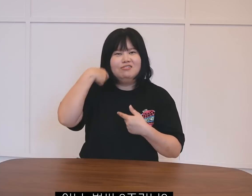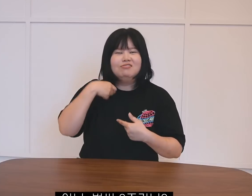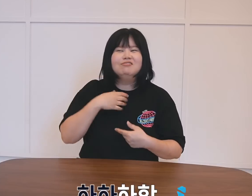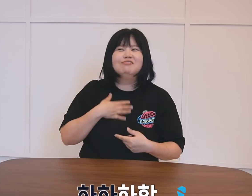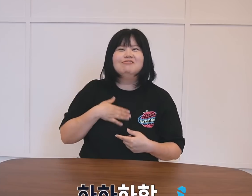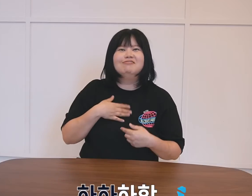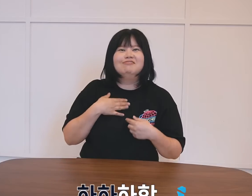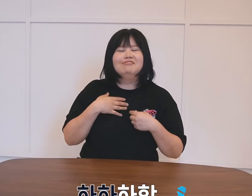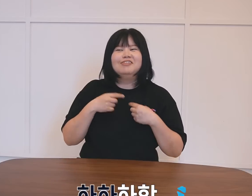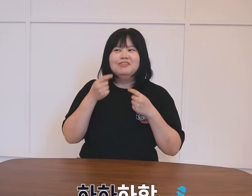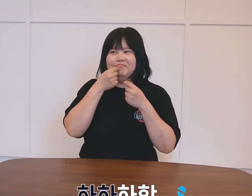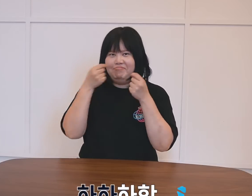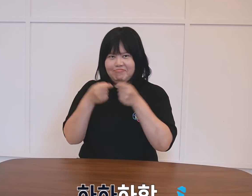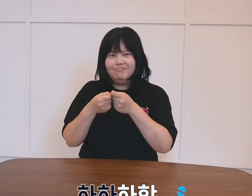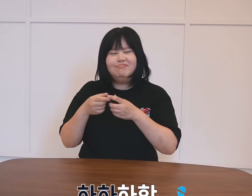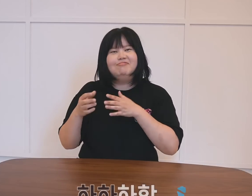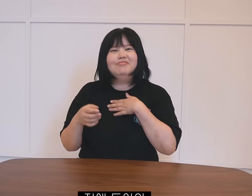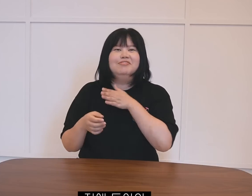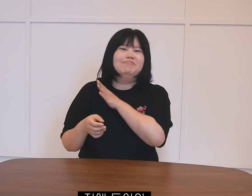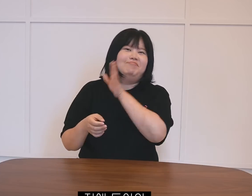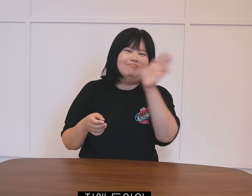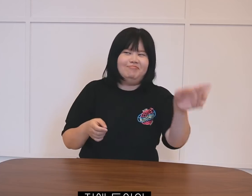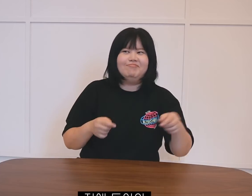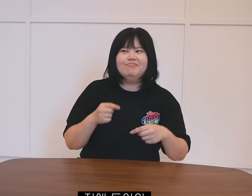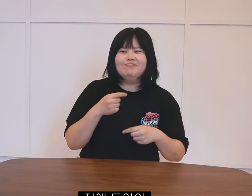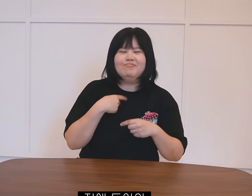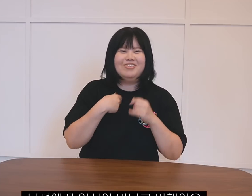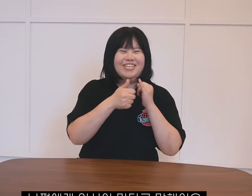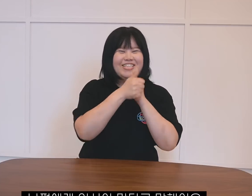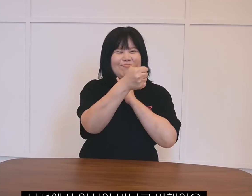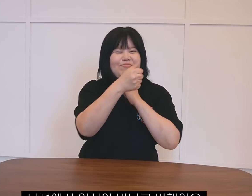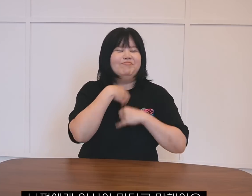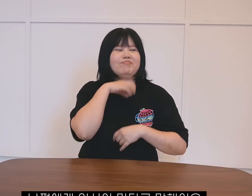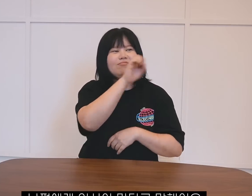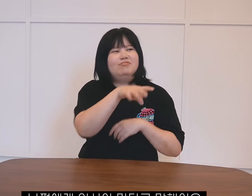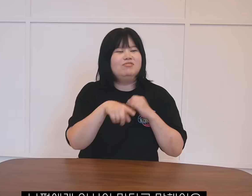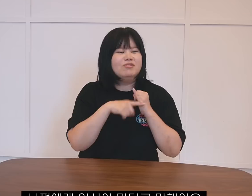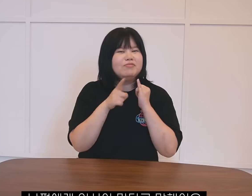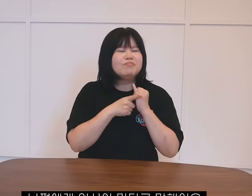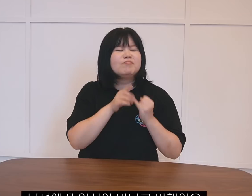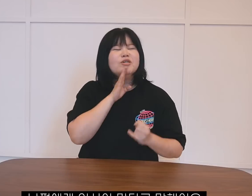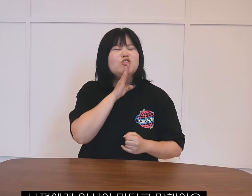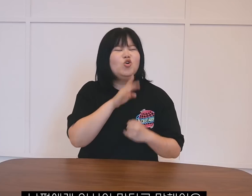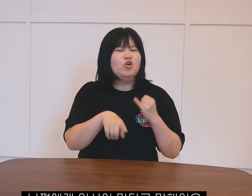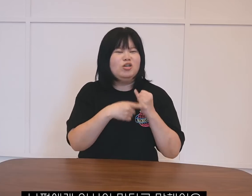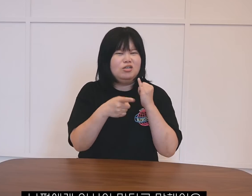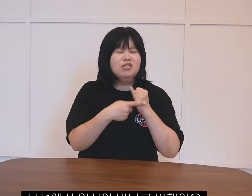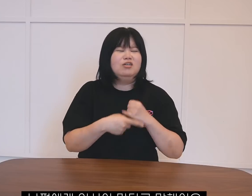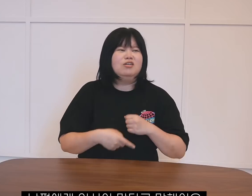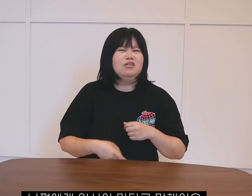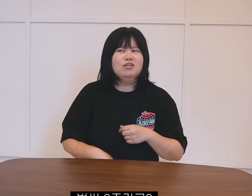ha ha ha... When I got home, I told her husband that I was pregnant.